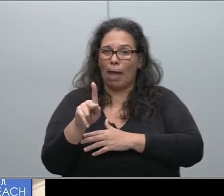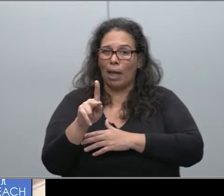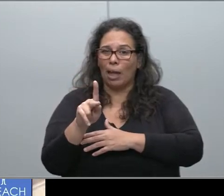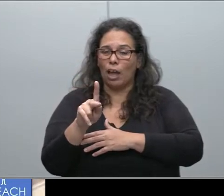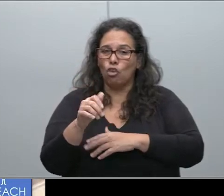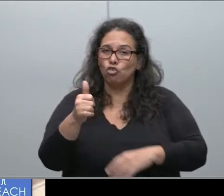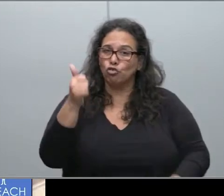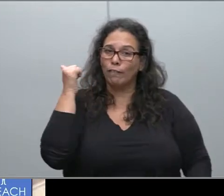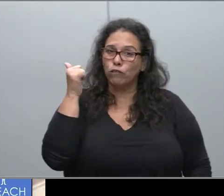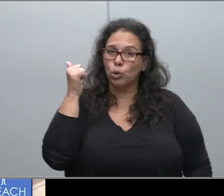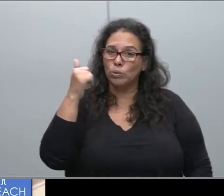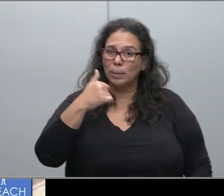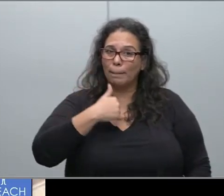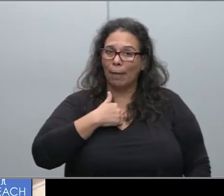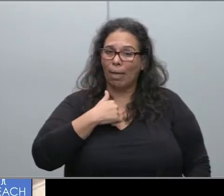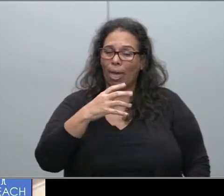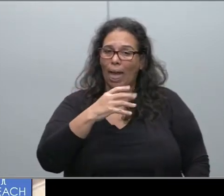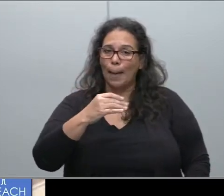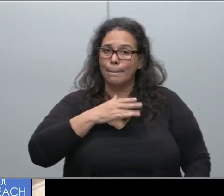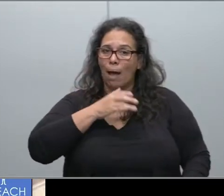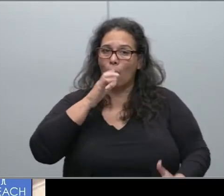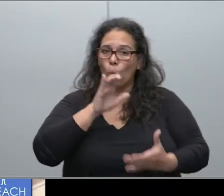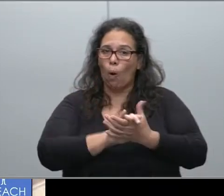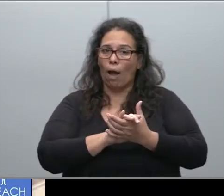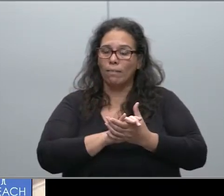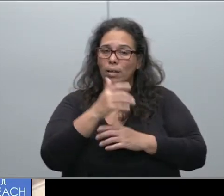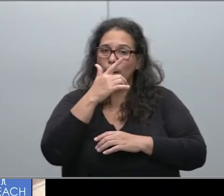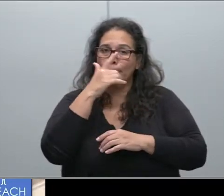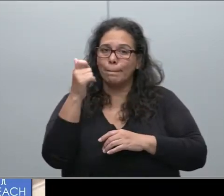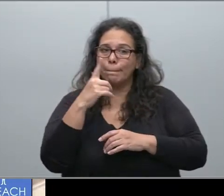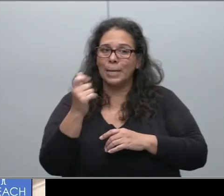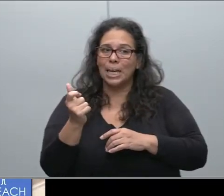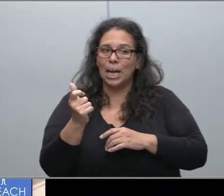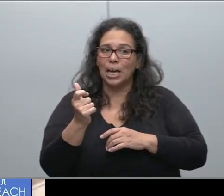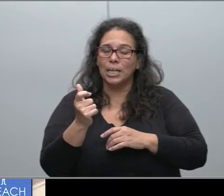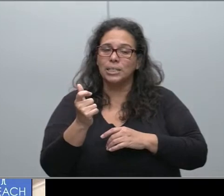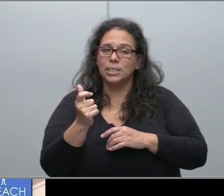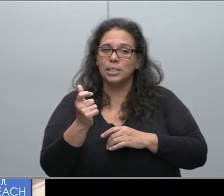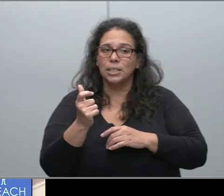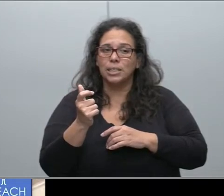at people's offices. Anybody else?